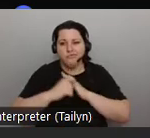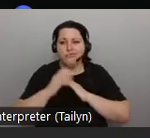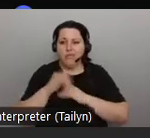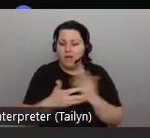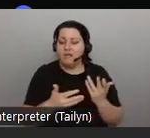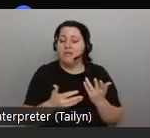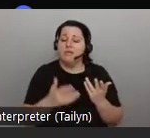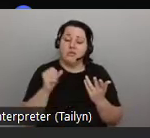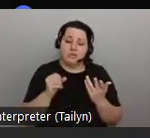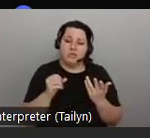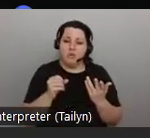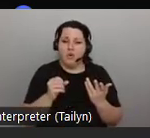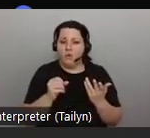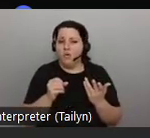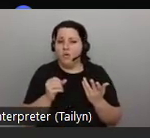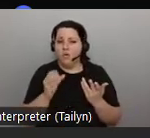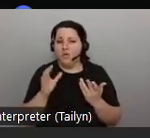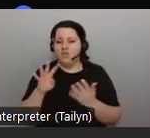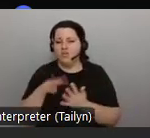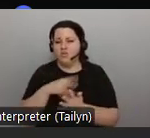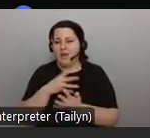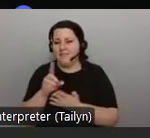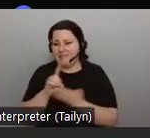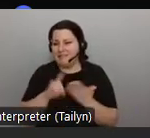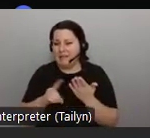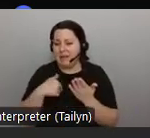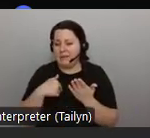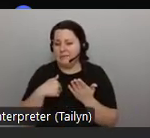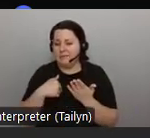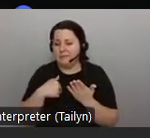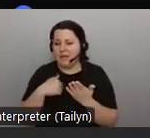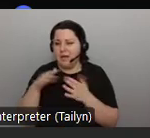some time, but publisher generally has some of these options but it's going to be a bit more complex because it